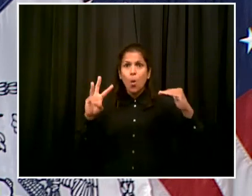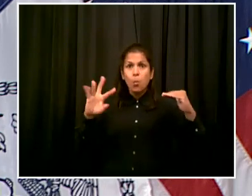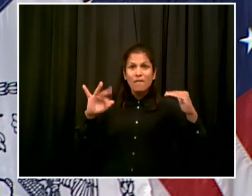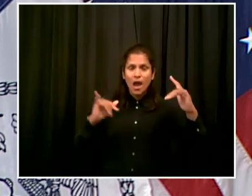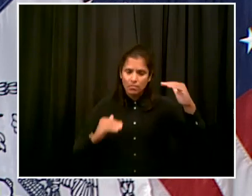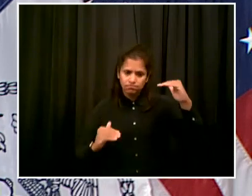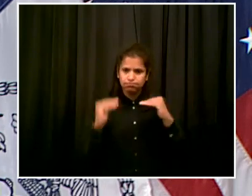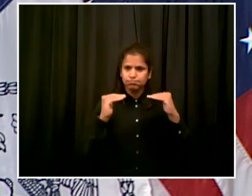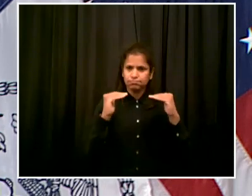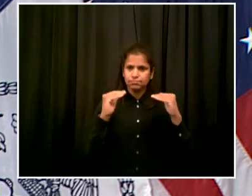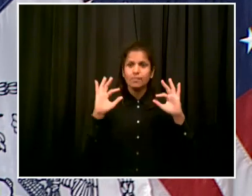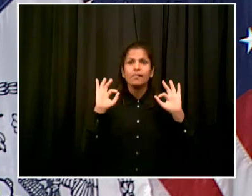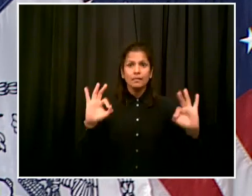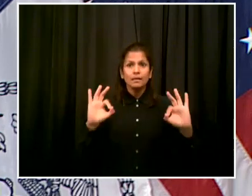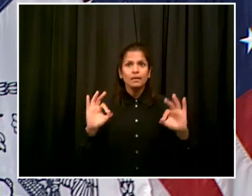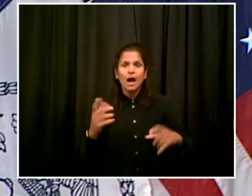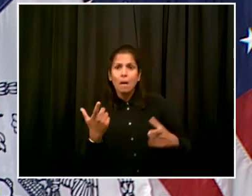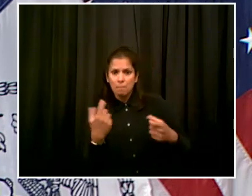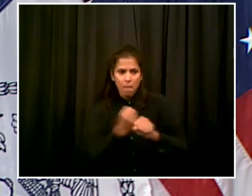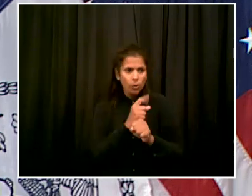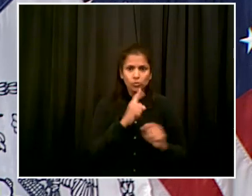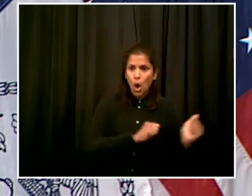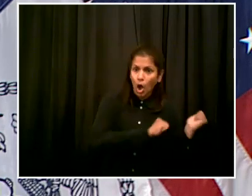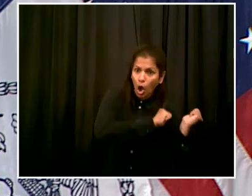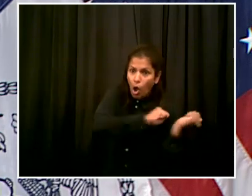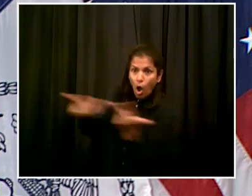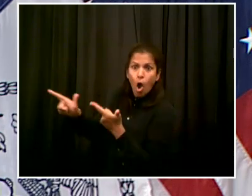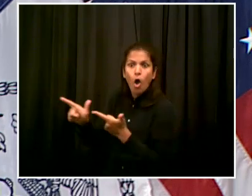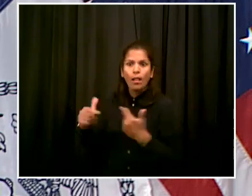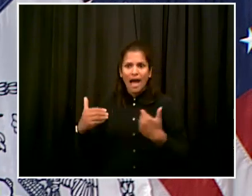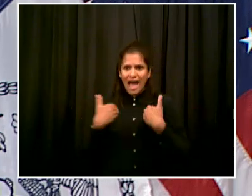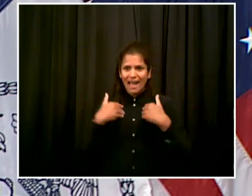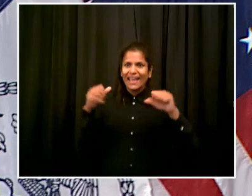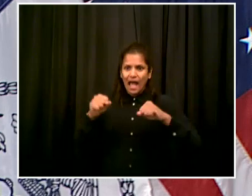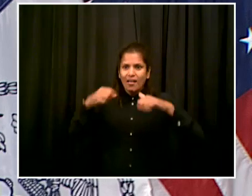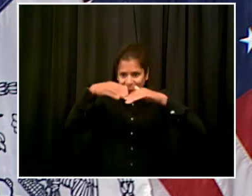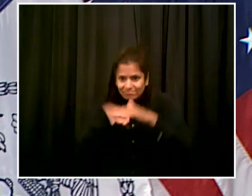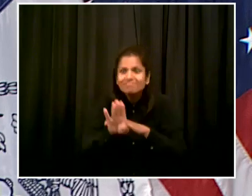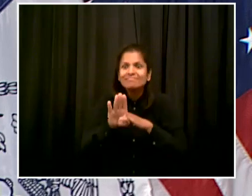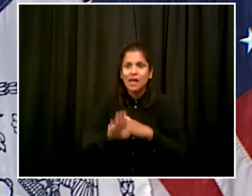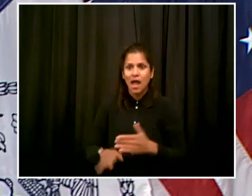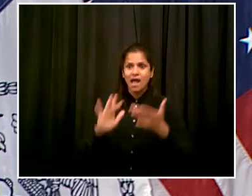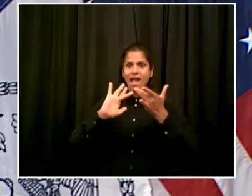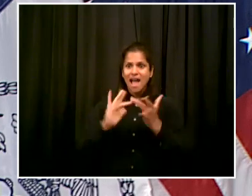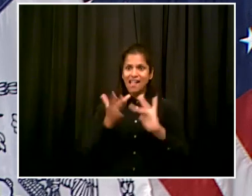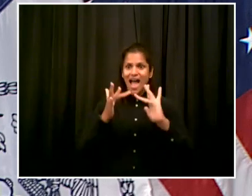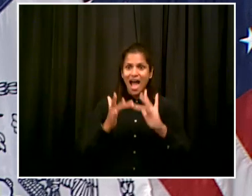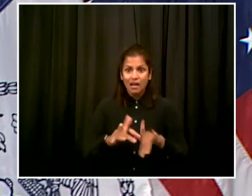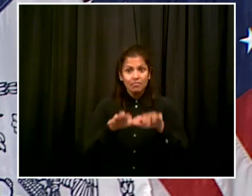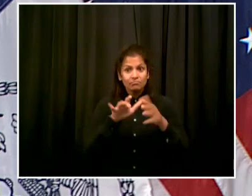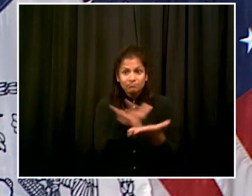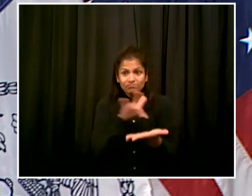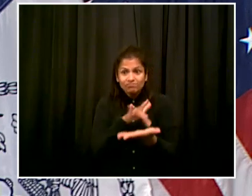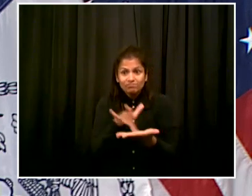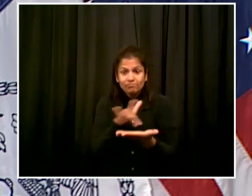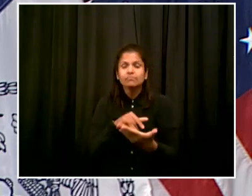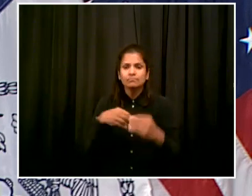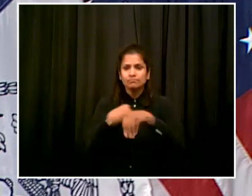AND ANY KID THAT DOES NOT HAVE A DEVICE WILL GET ONE FREE. AND ANYBODY WITHOUT SERVICE WILL GET IT.